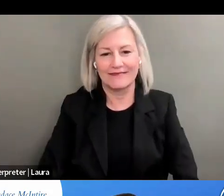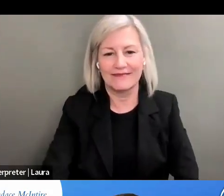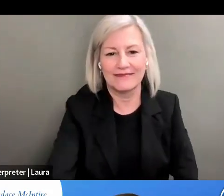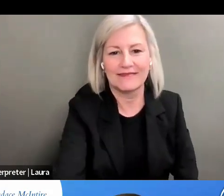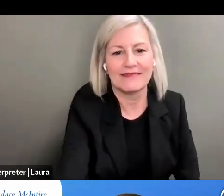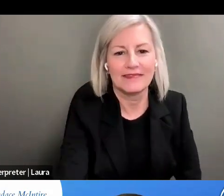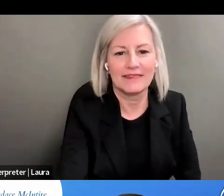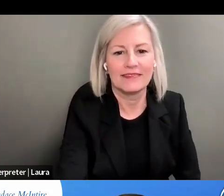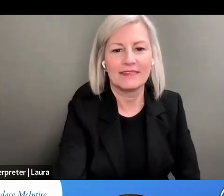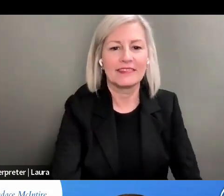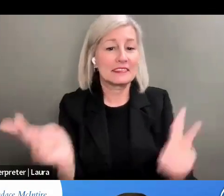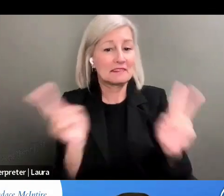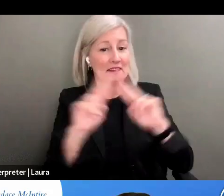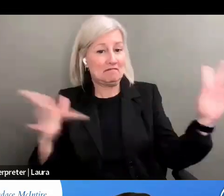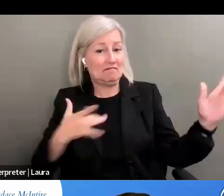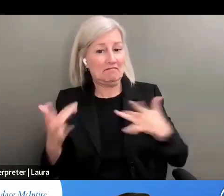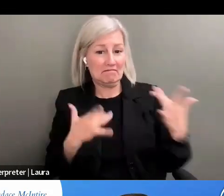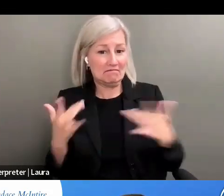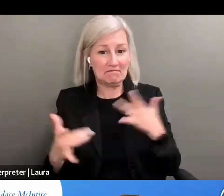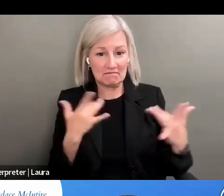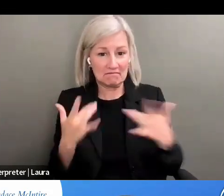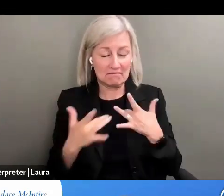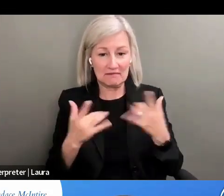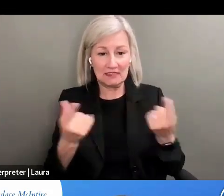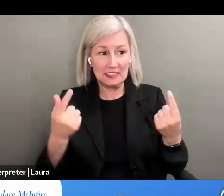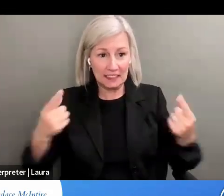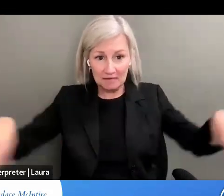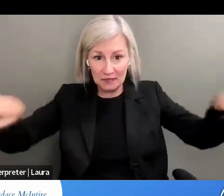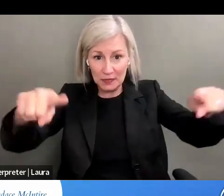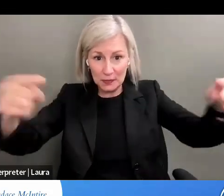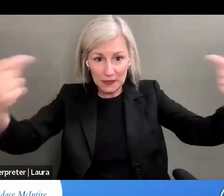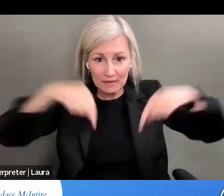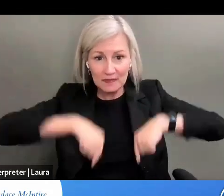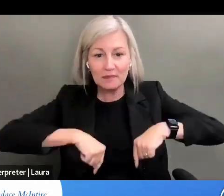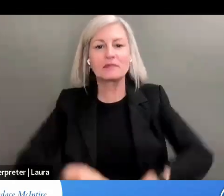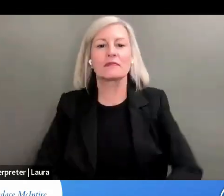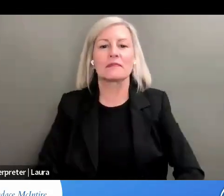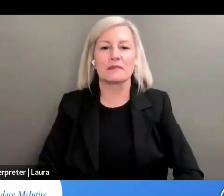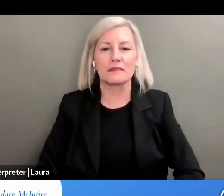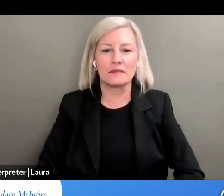We're so excited to have you here with us.